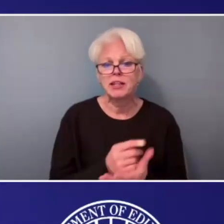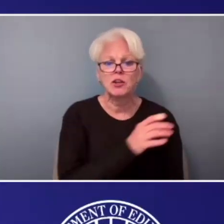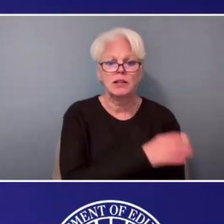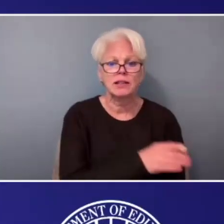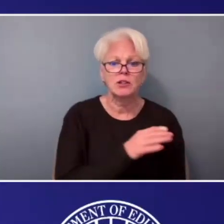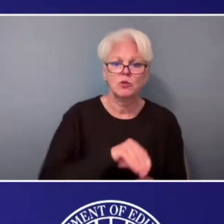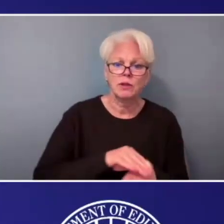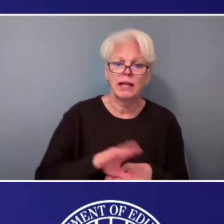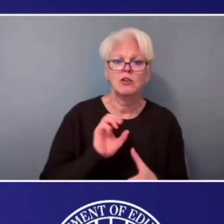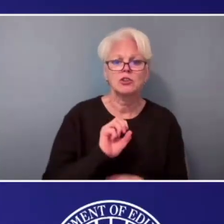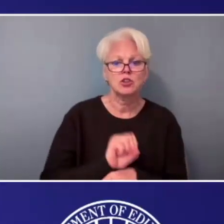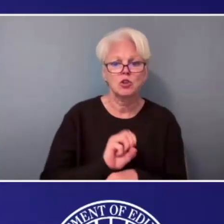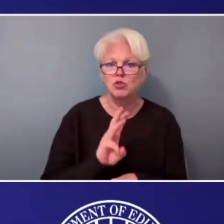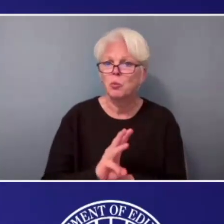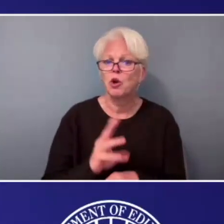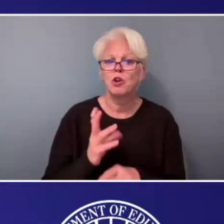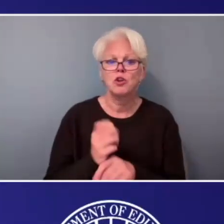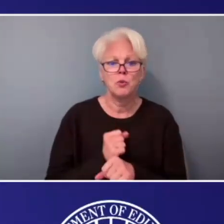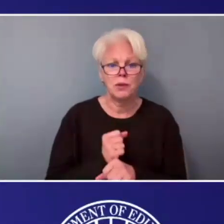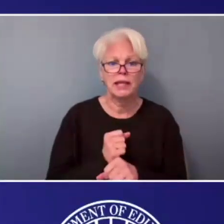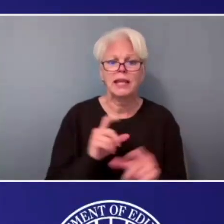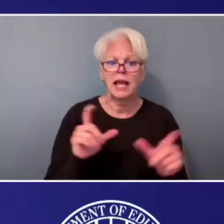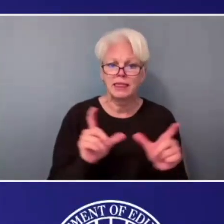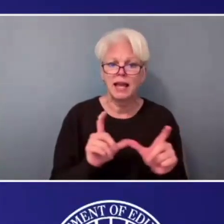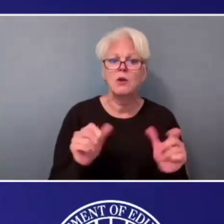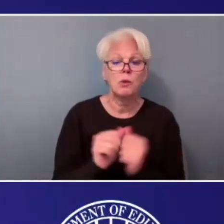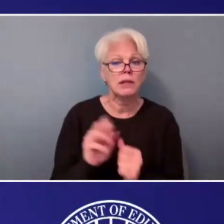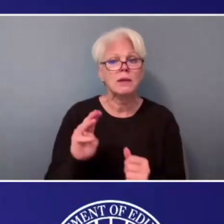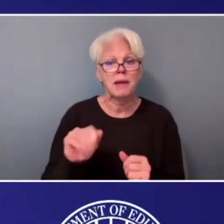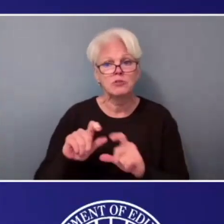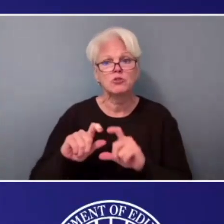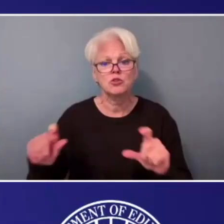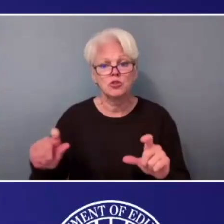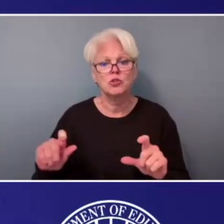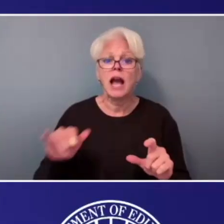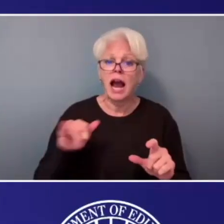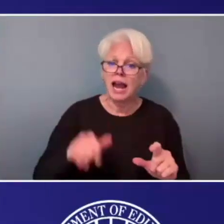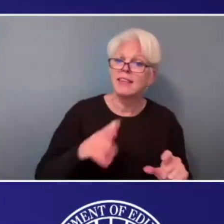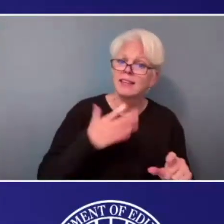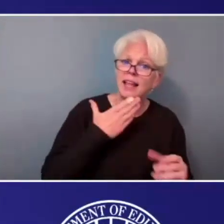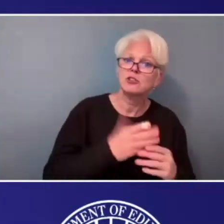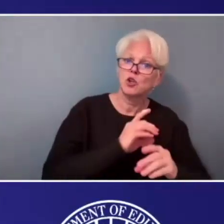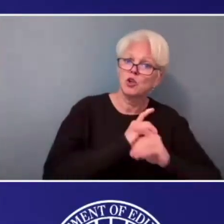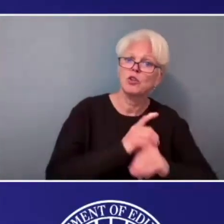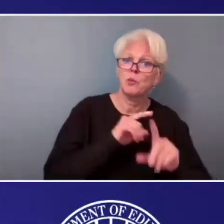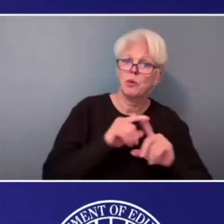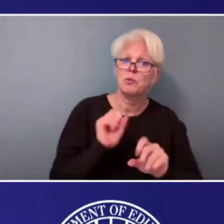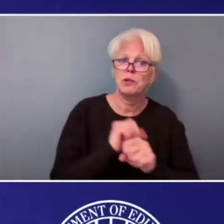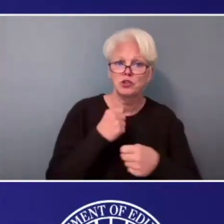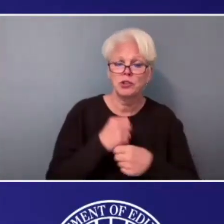master's degree. I think that is also defensible as we create the framework. Can you get the license with a master's?